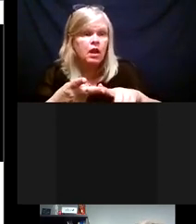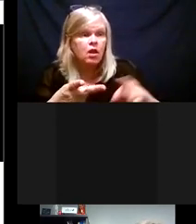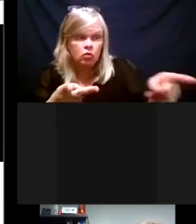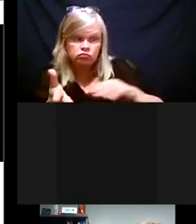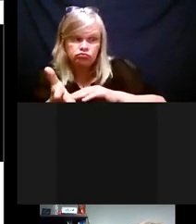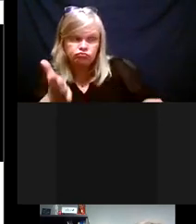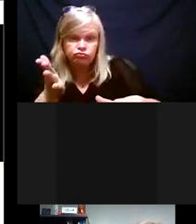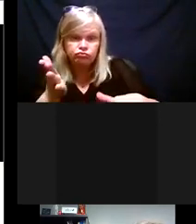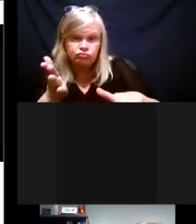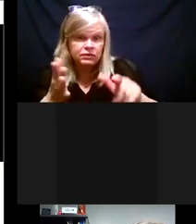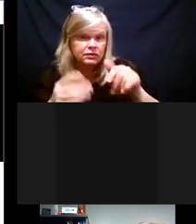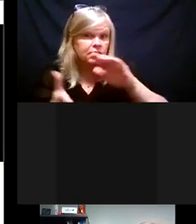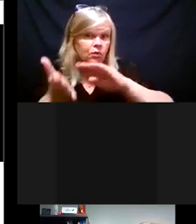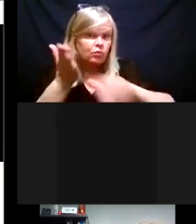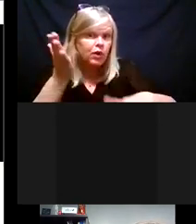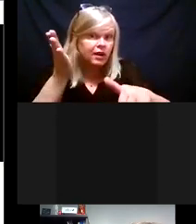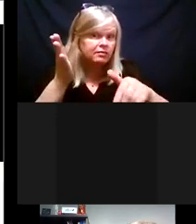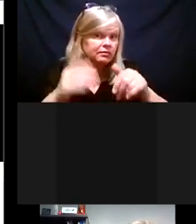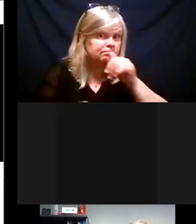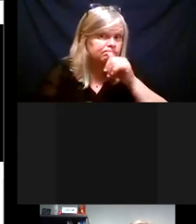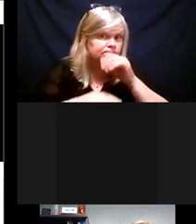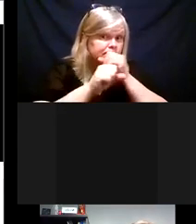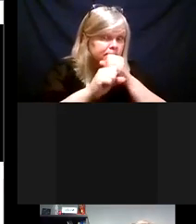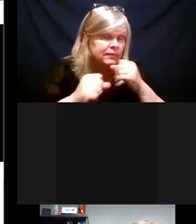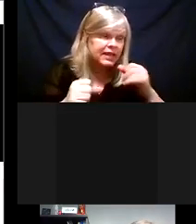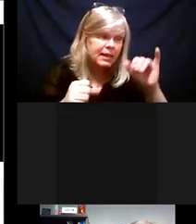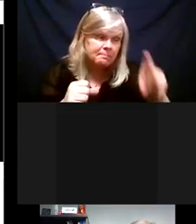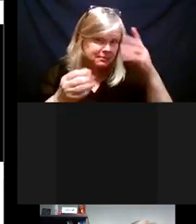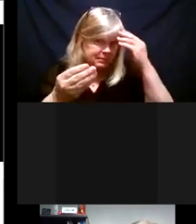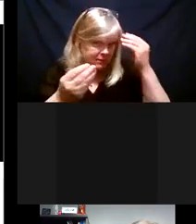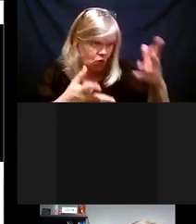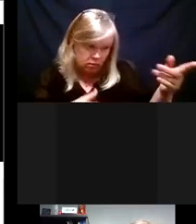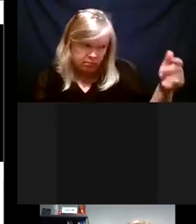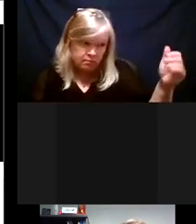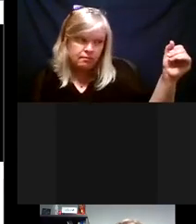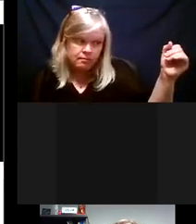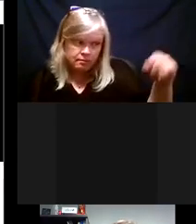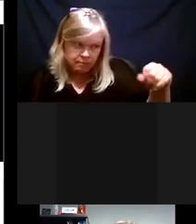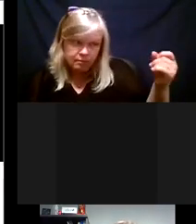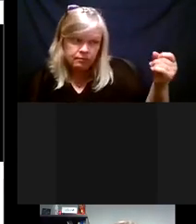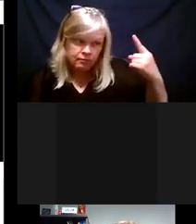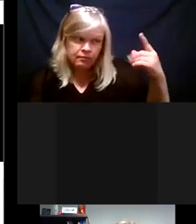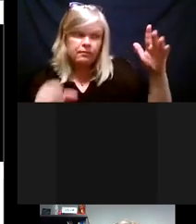THESE COULD BE INFORMED CONSENT. THEY WOULD LEGALLY BE ABLE TO